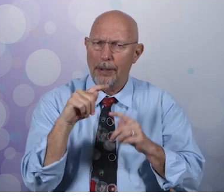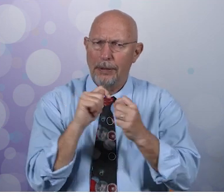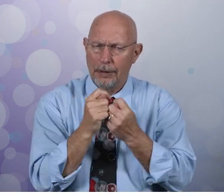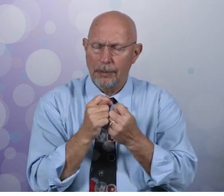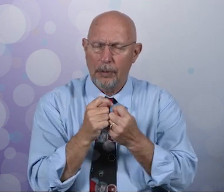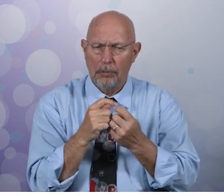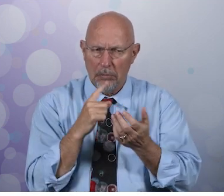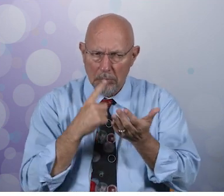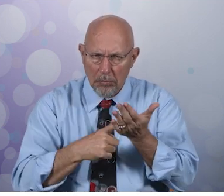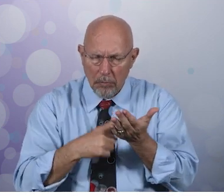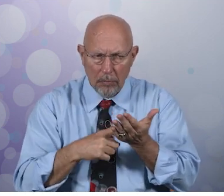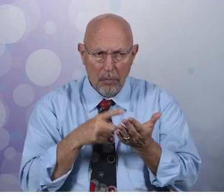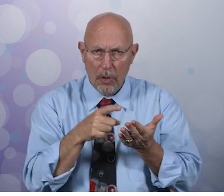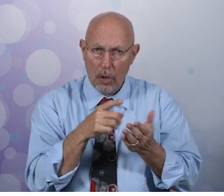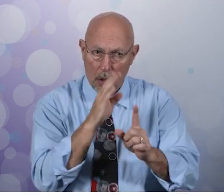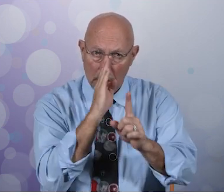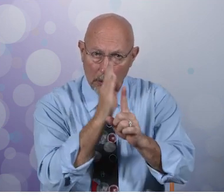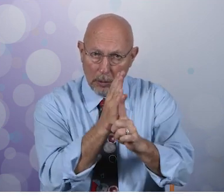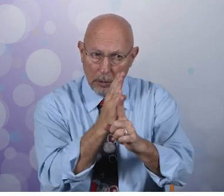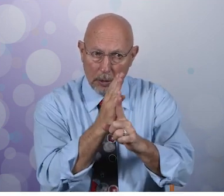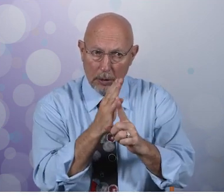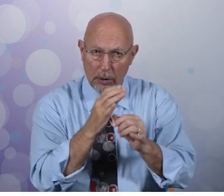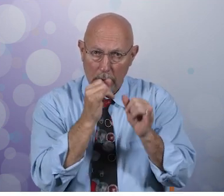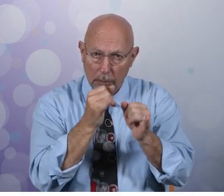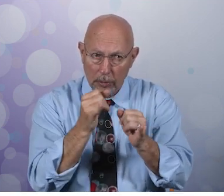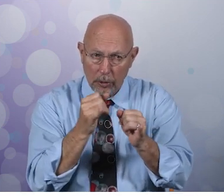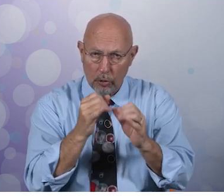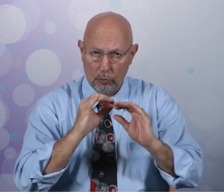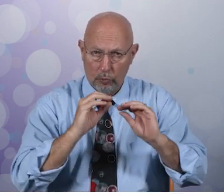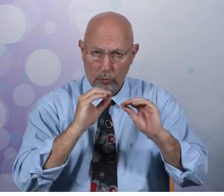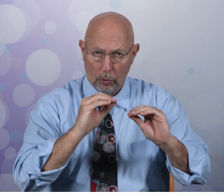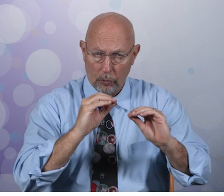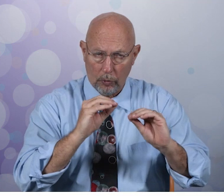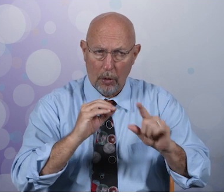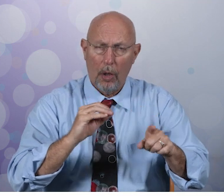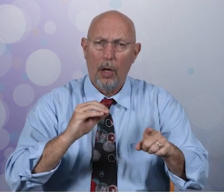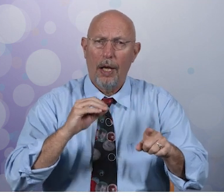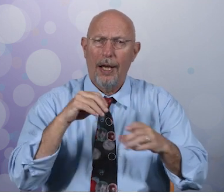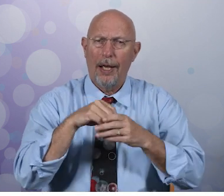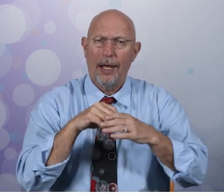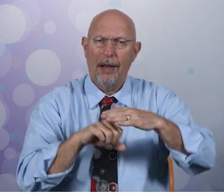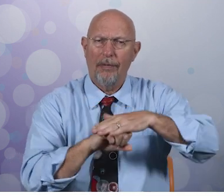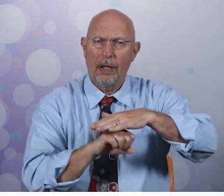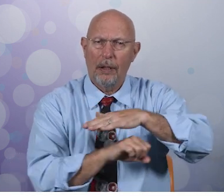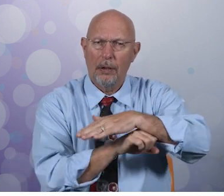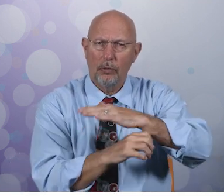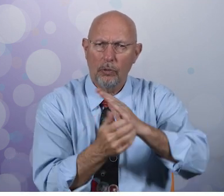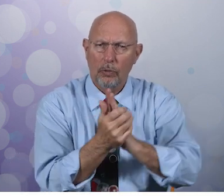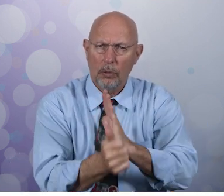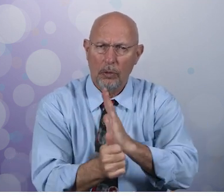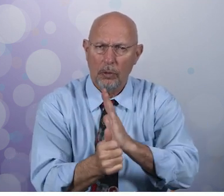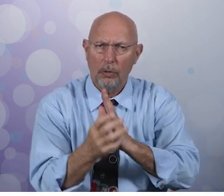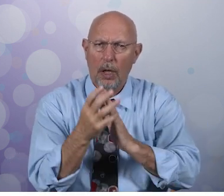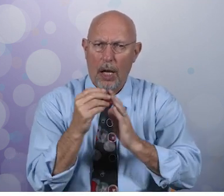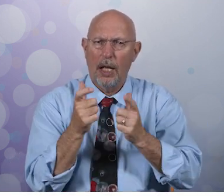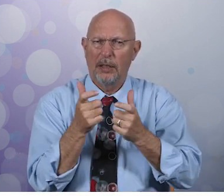explicit, direct, individualized instruction in foundational skills and substantial supports